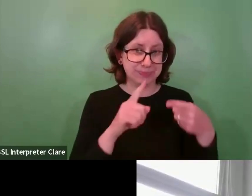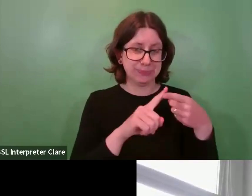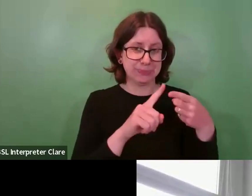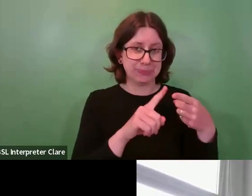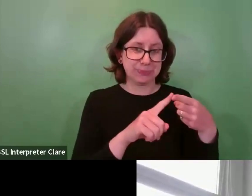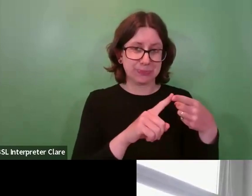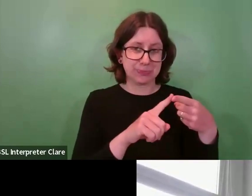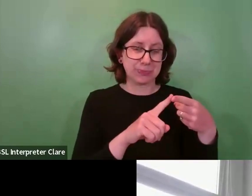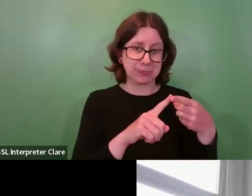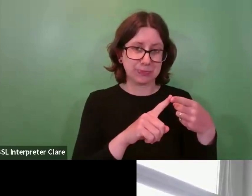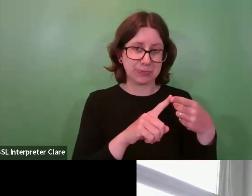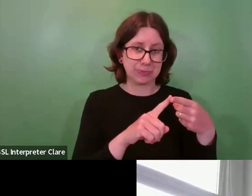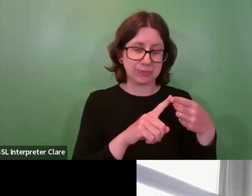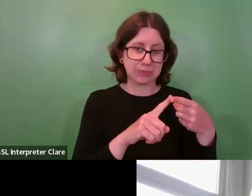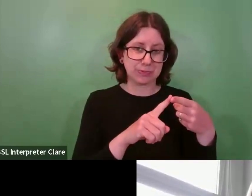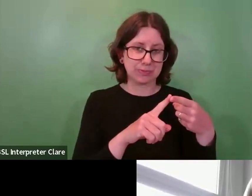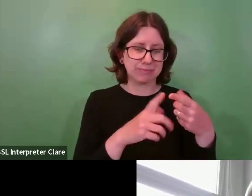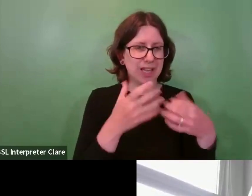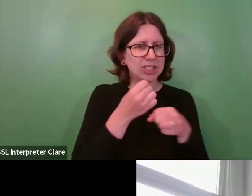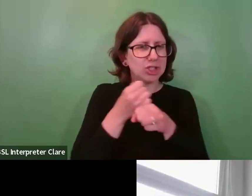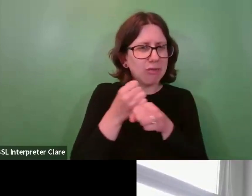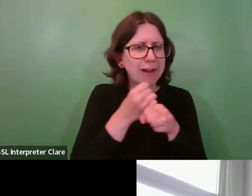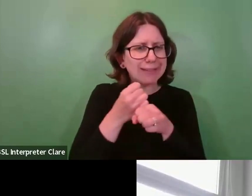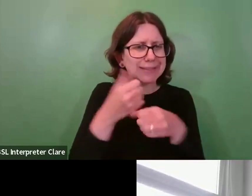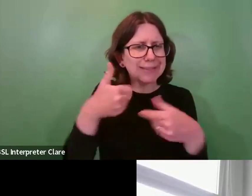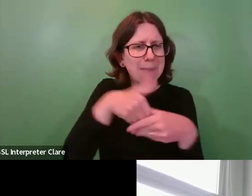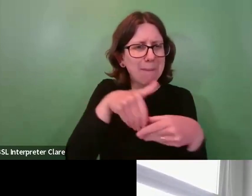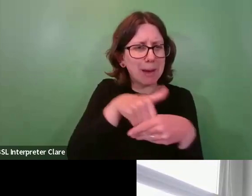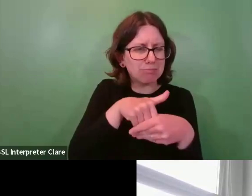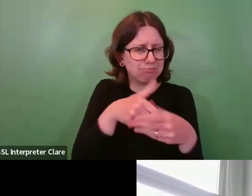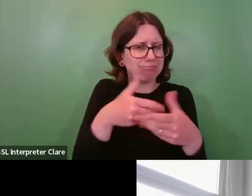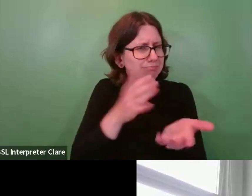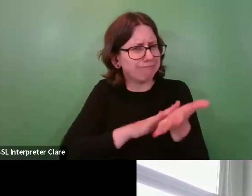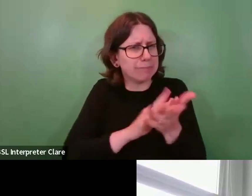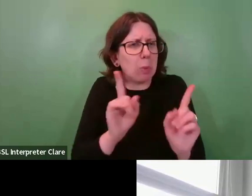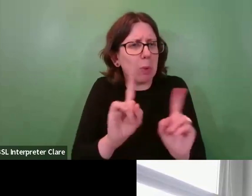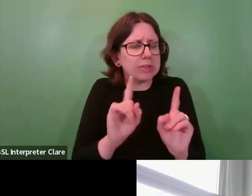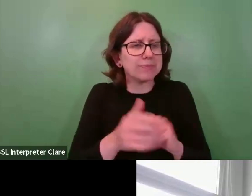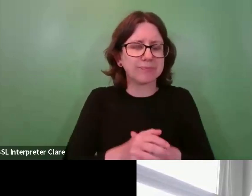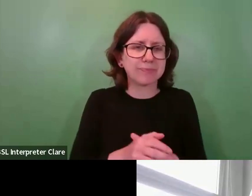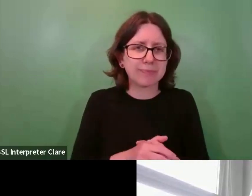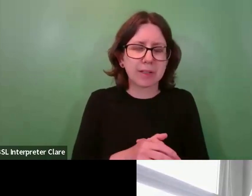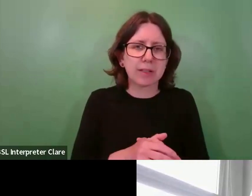So there are generalist members. So these are people or roles that